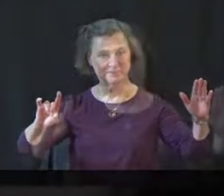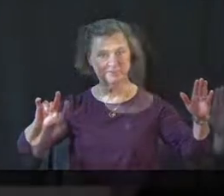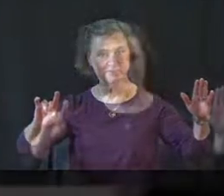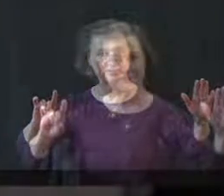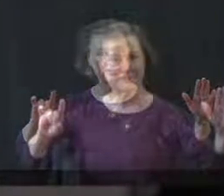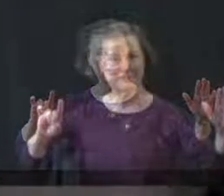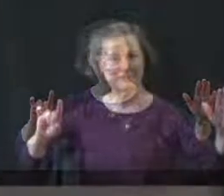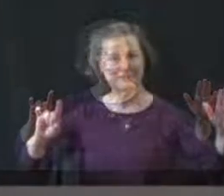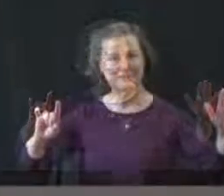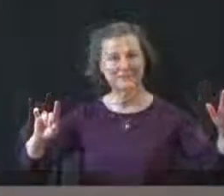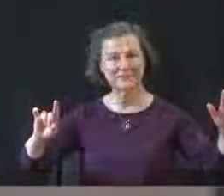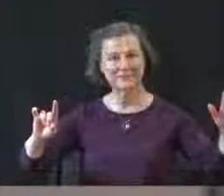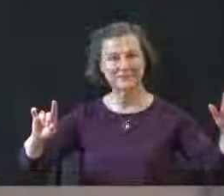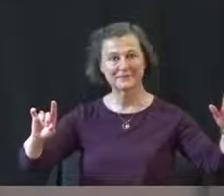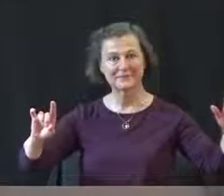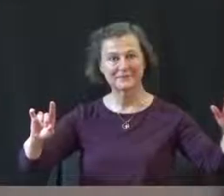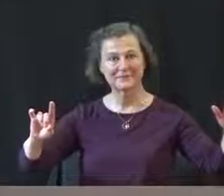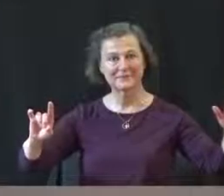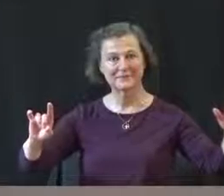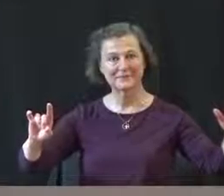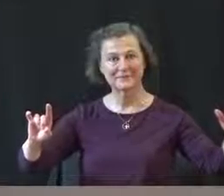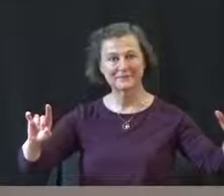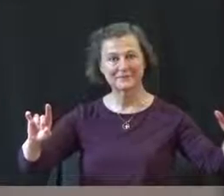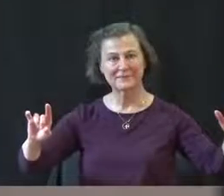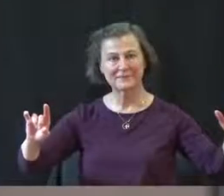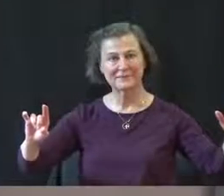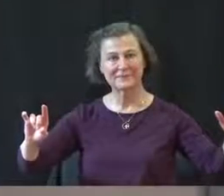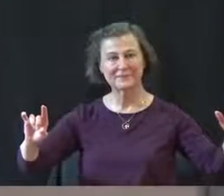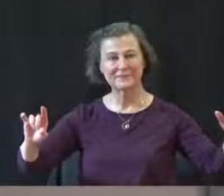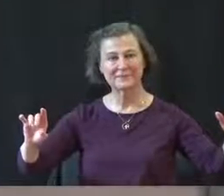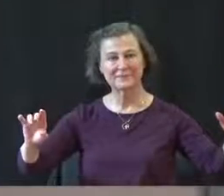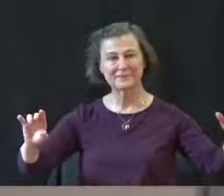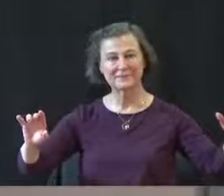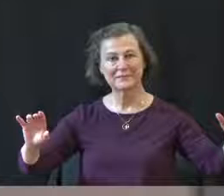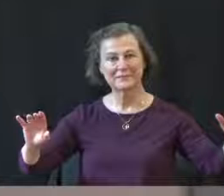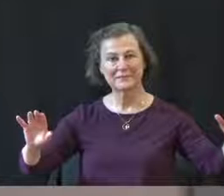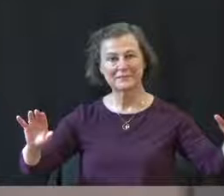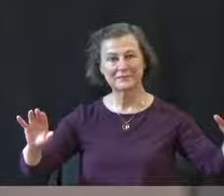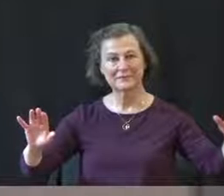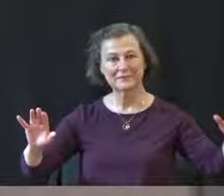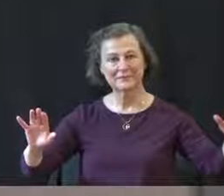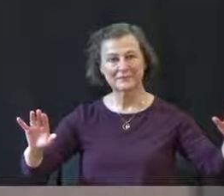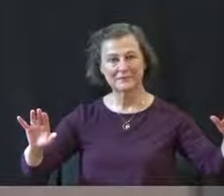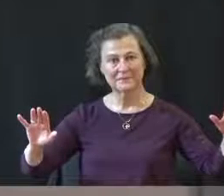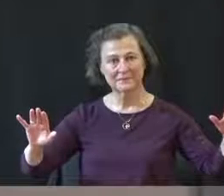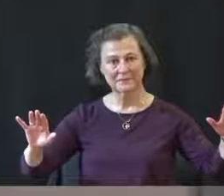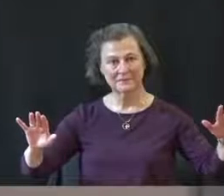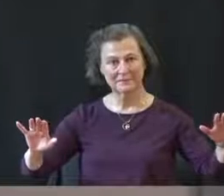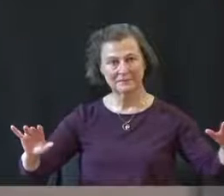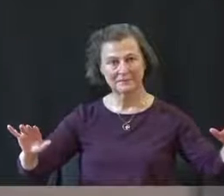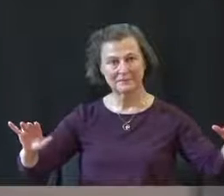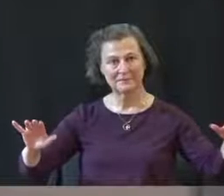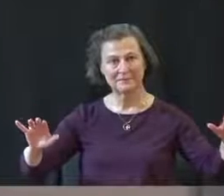[Singing bowl]